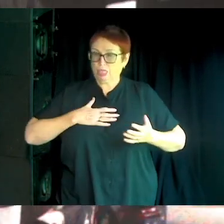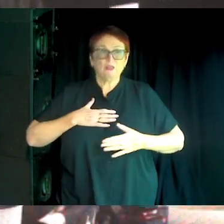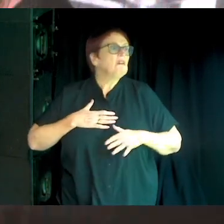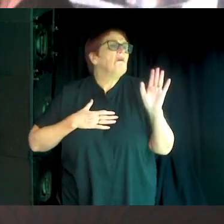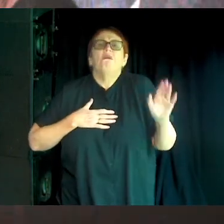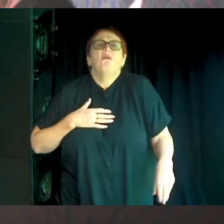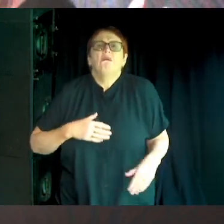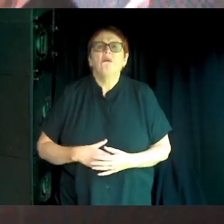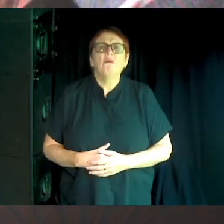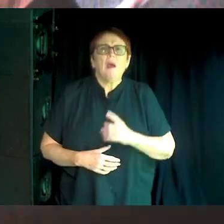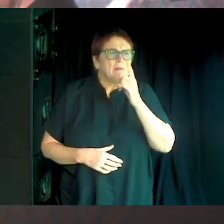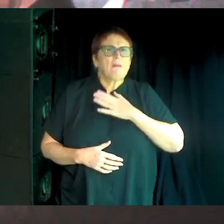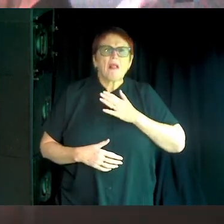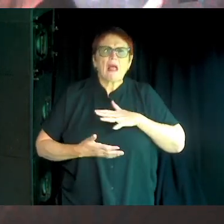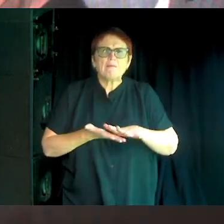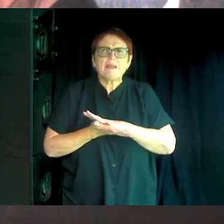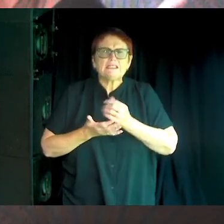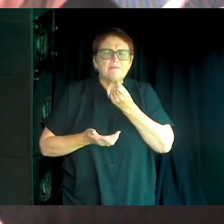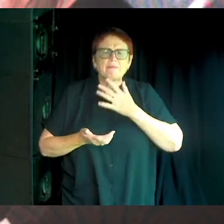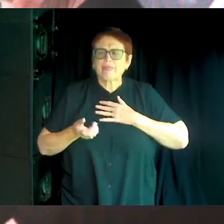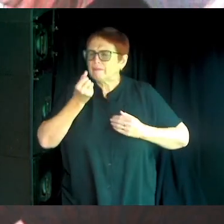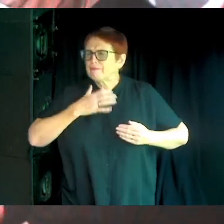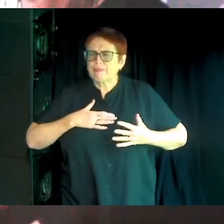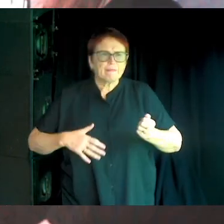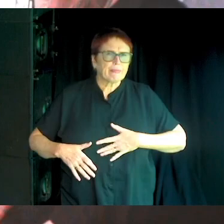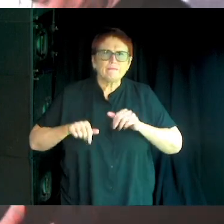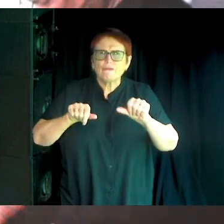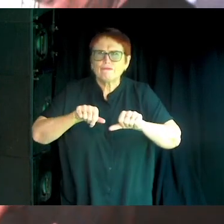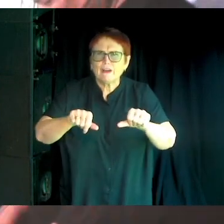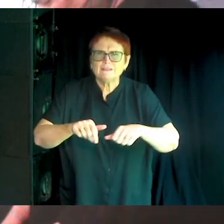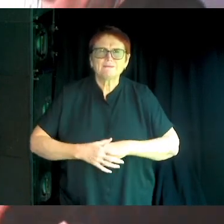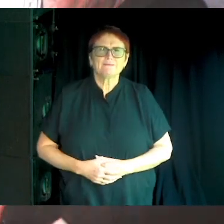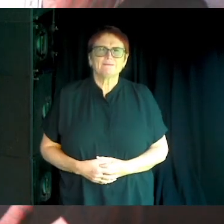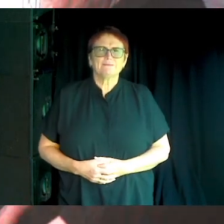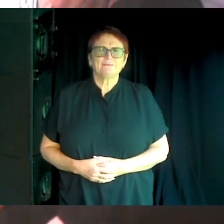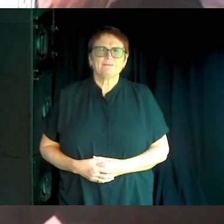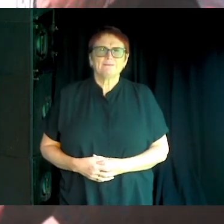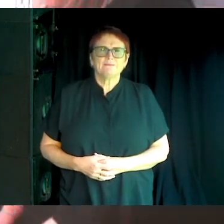really enjoy being messy that's a good part about that so this one letting it sit for a little bit